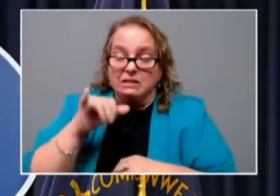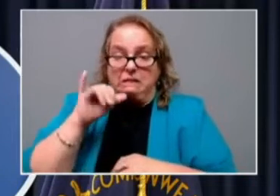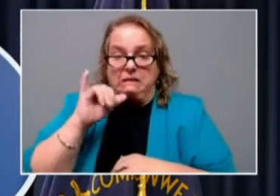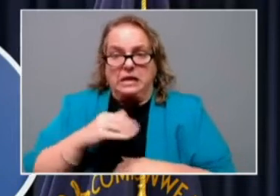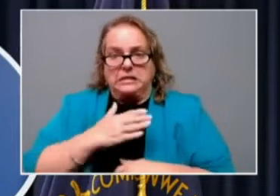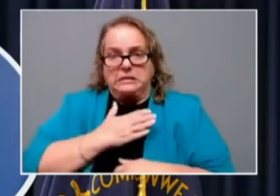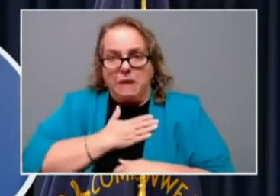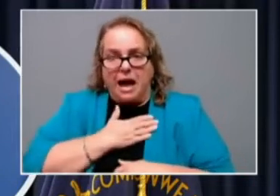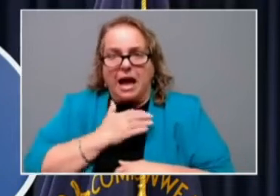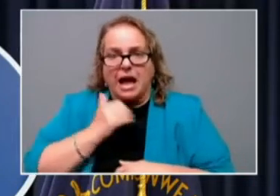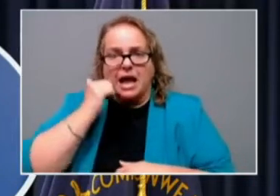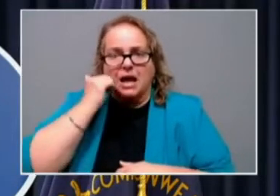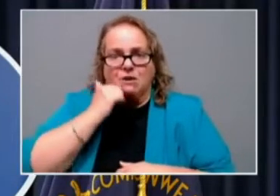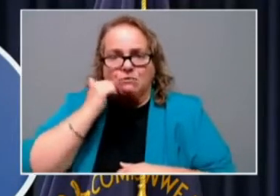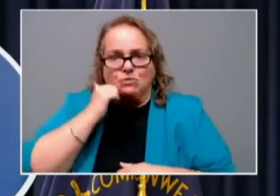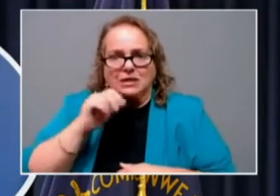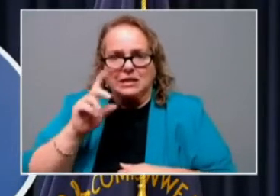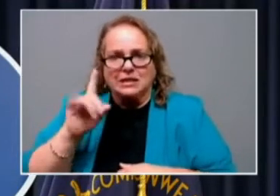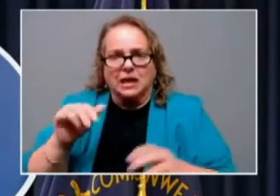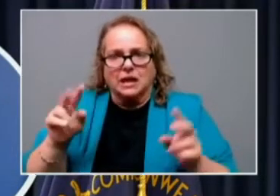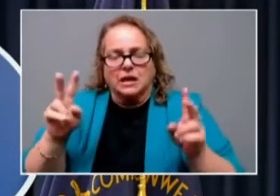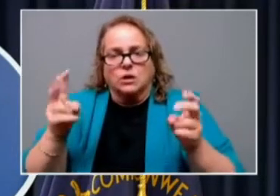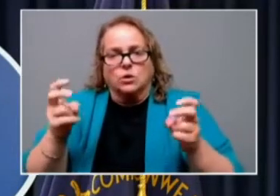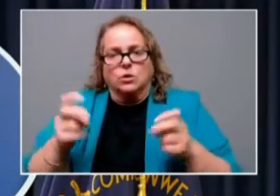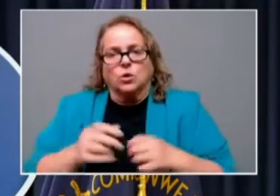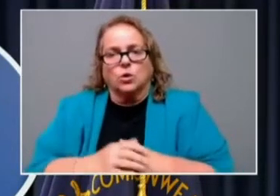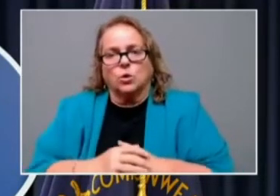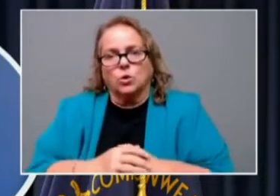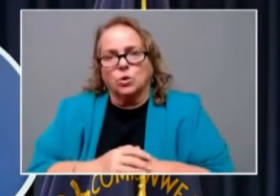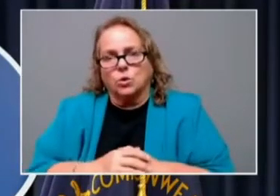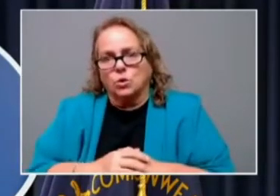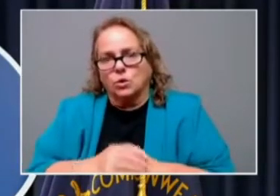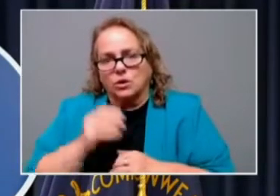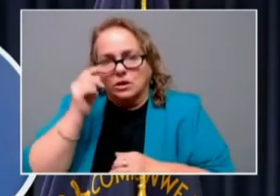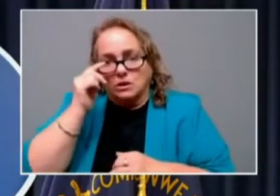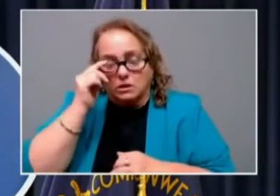we're doing everything we can. Um, and I'm spending a lot of my time trying to